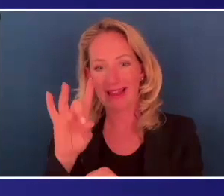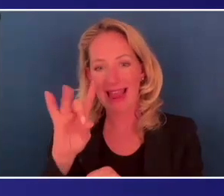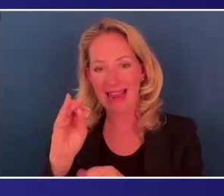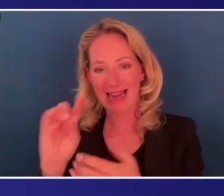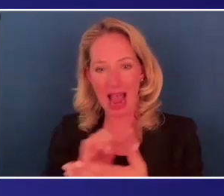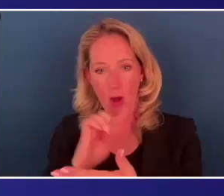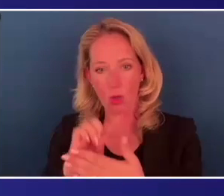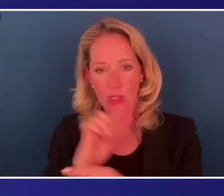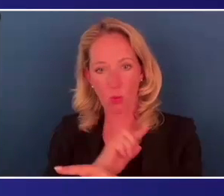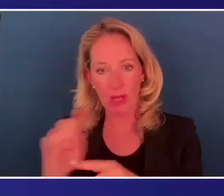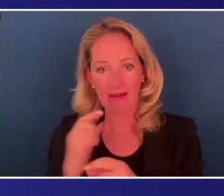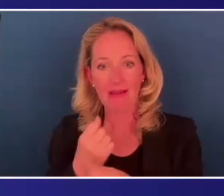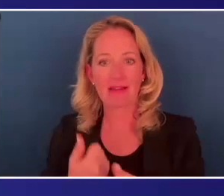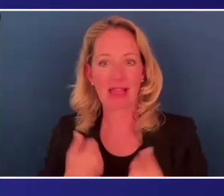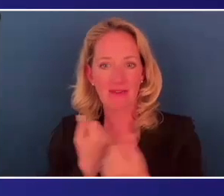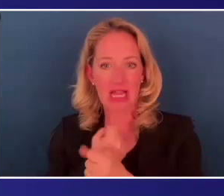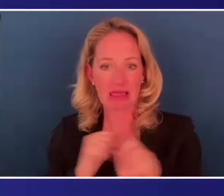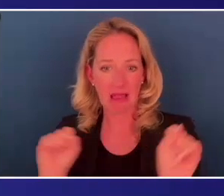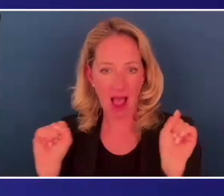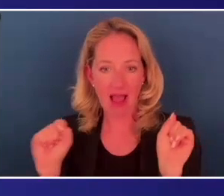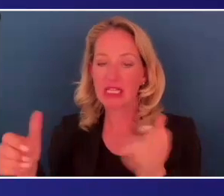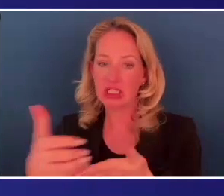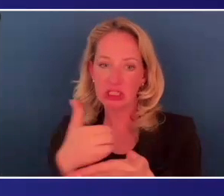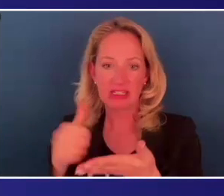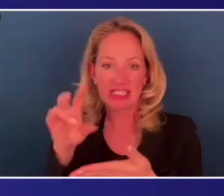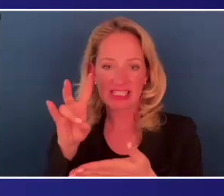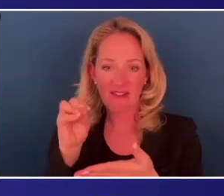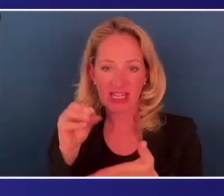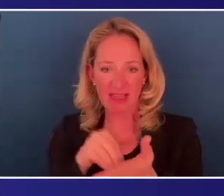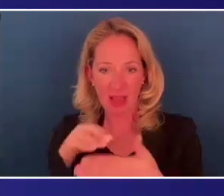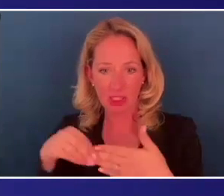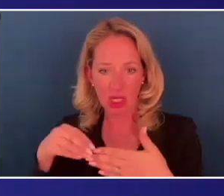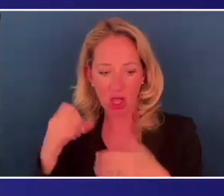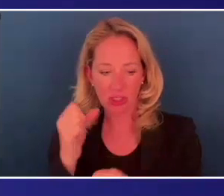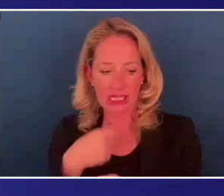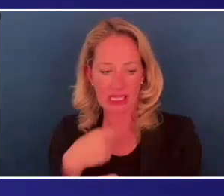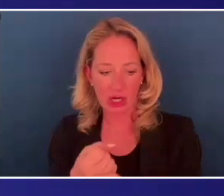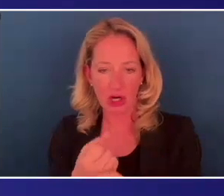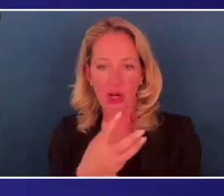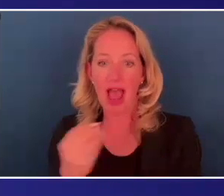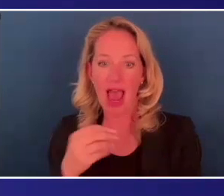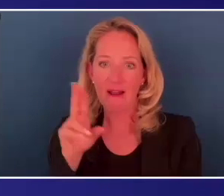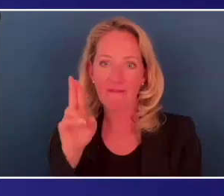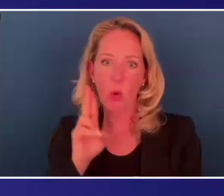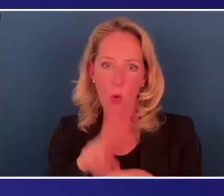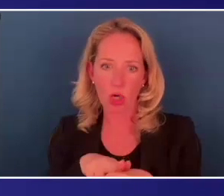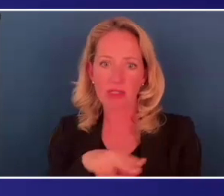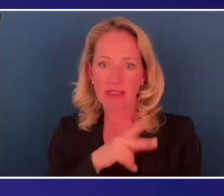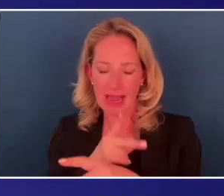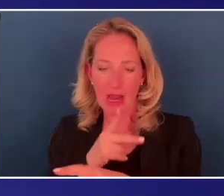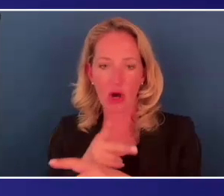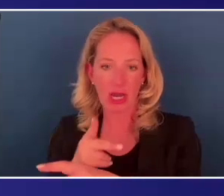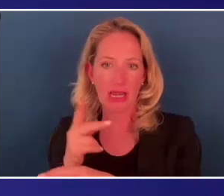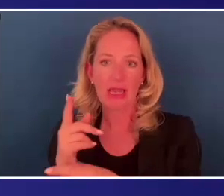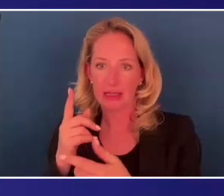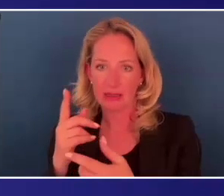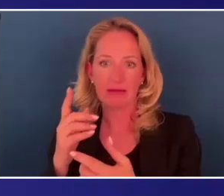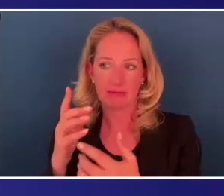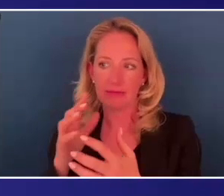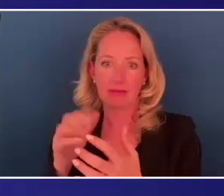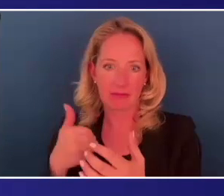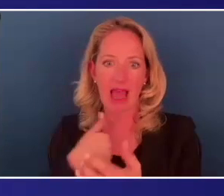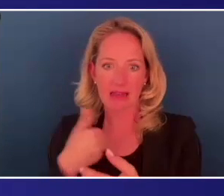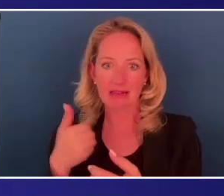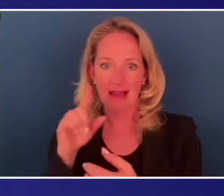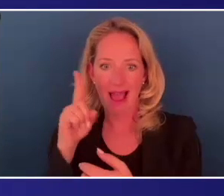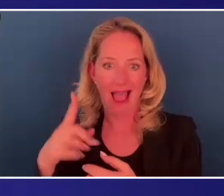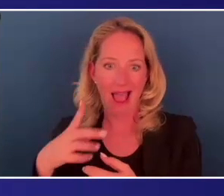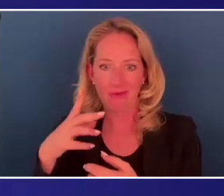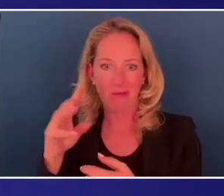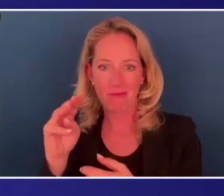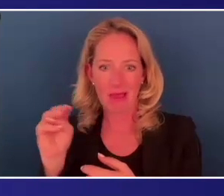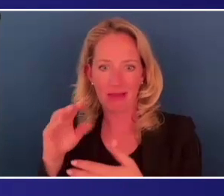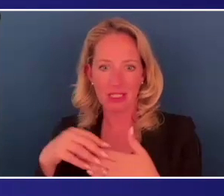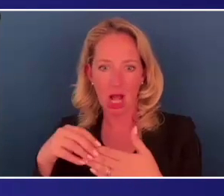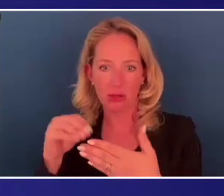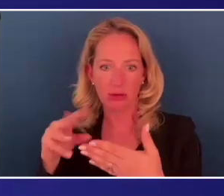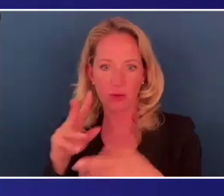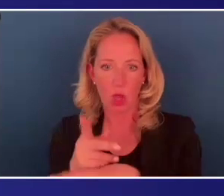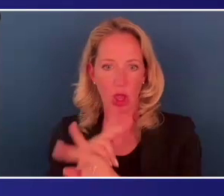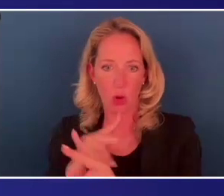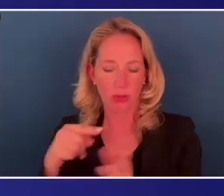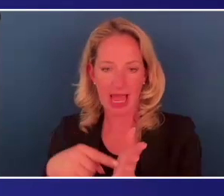Saving lives, making about $70,000 a year and of course carrying about half a million dollars of student loan debt and unfortunately he isn't alone.